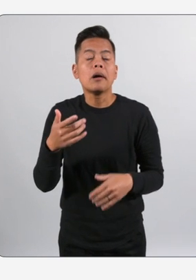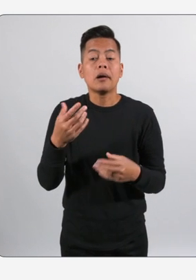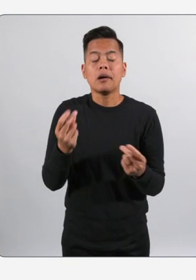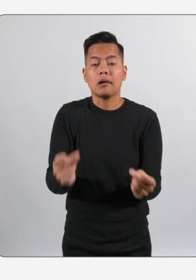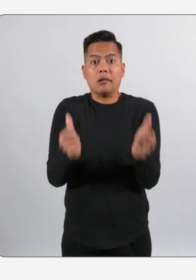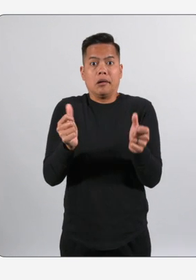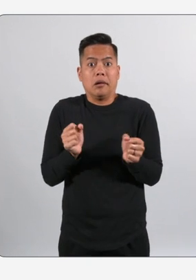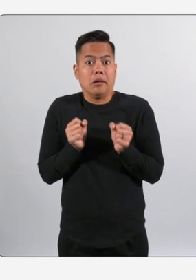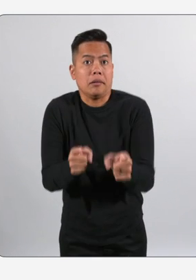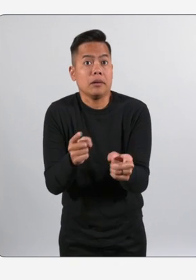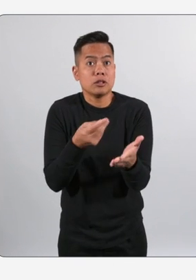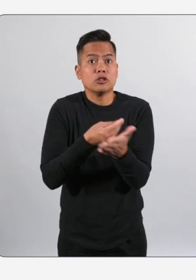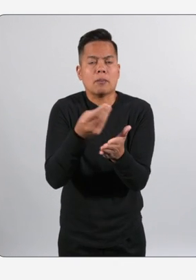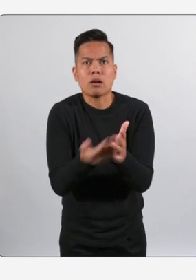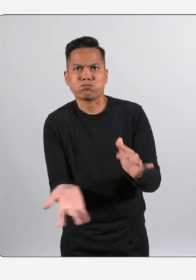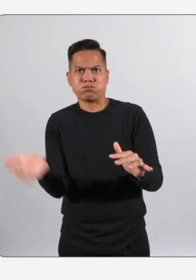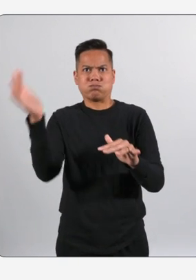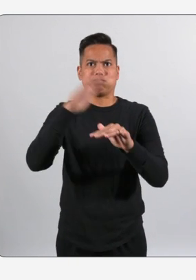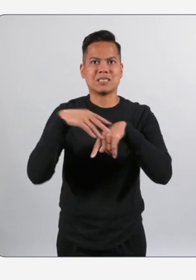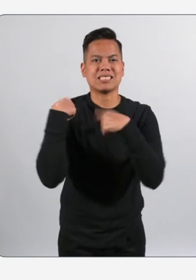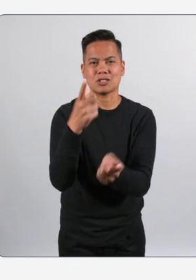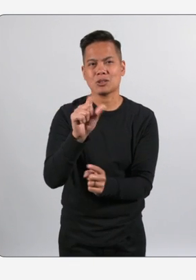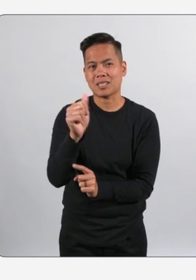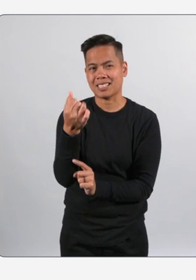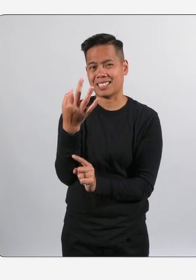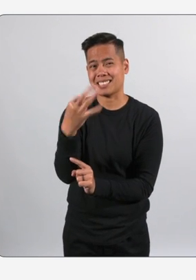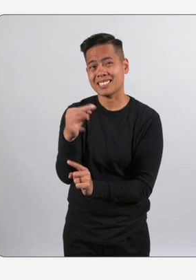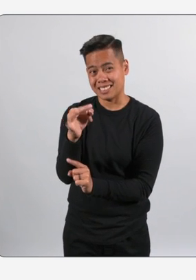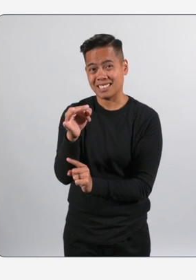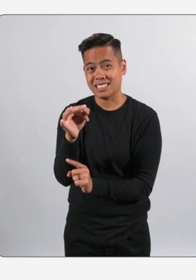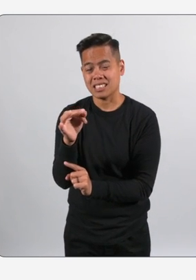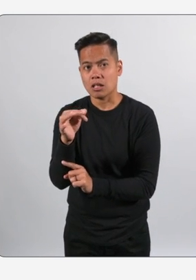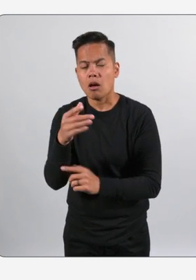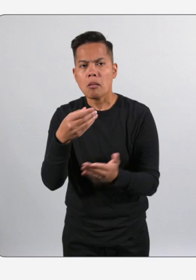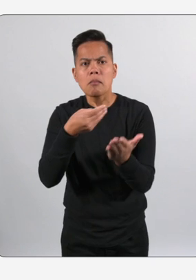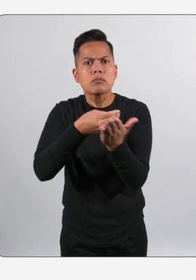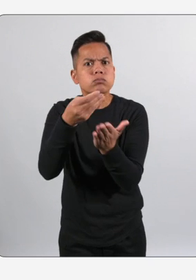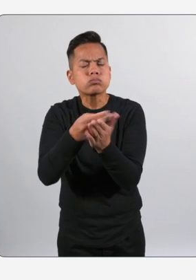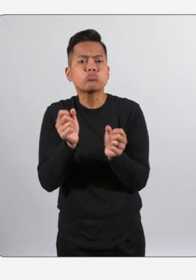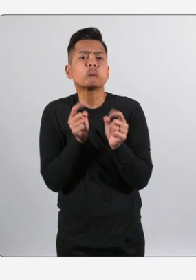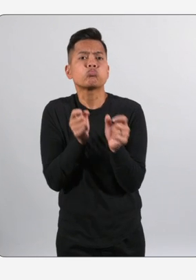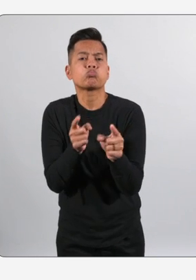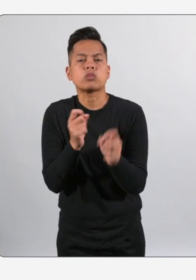since 2019, with over a quarter of consumers saying they’ve purchased on impulse in a two day period.